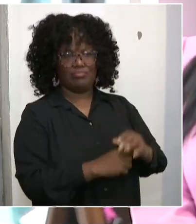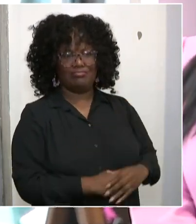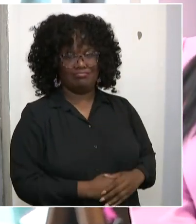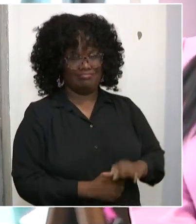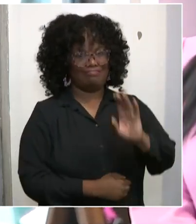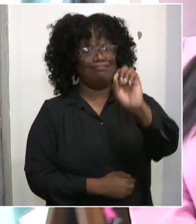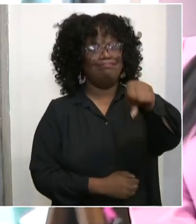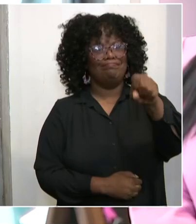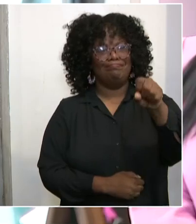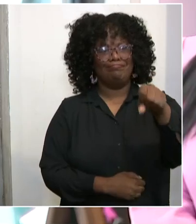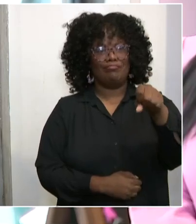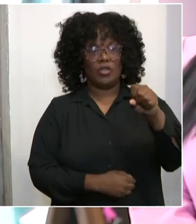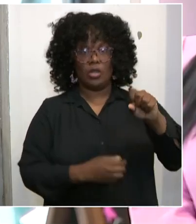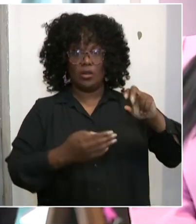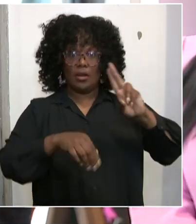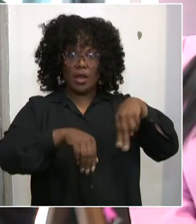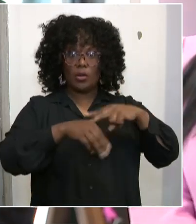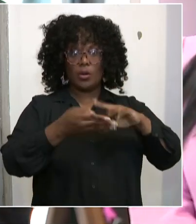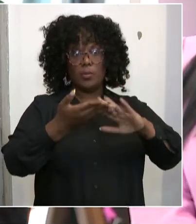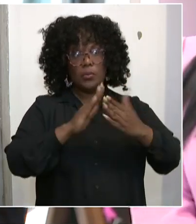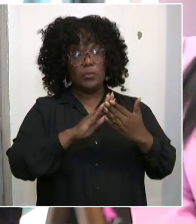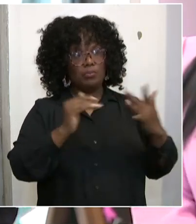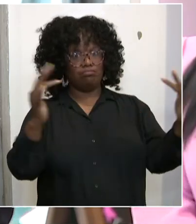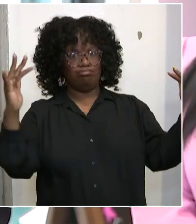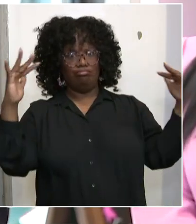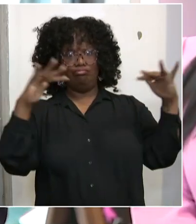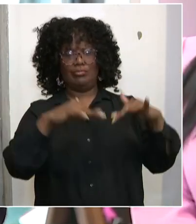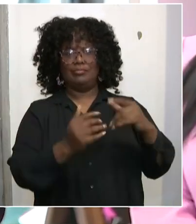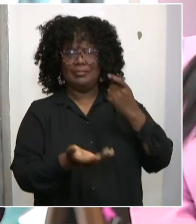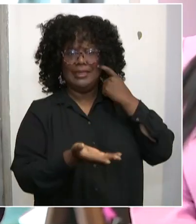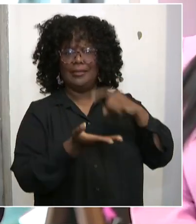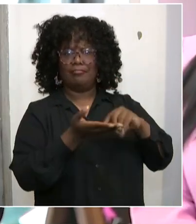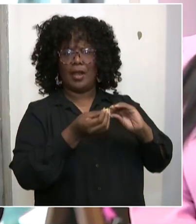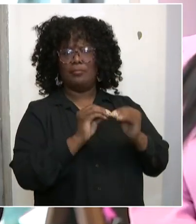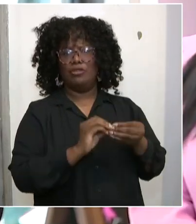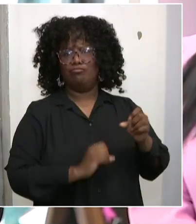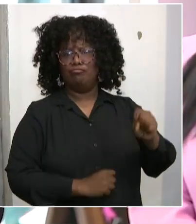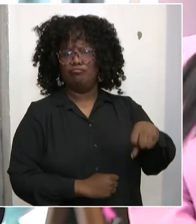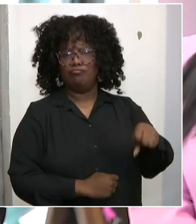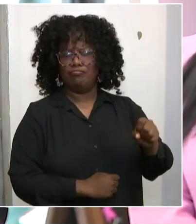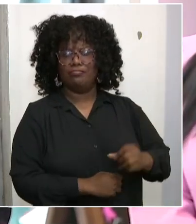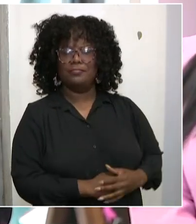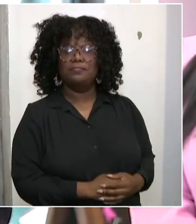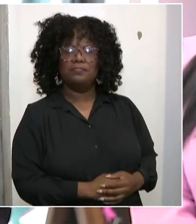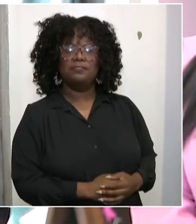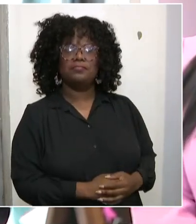Clearly some of the rhetoric from a national perspective has raised questions for those that were thinking about coming to Washington,